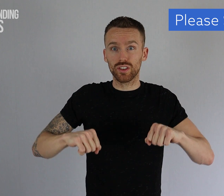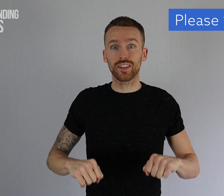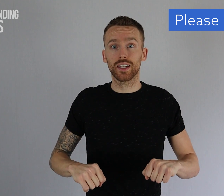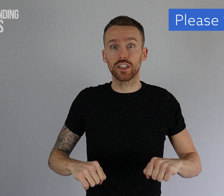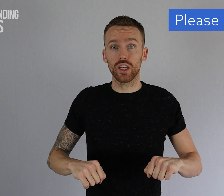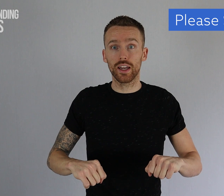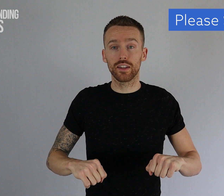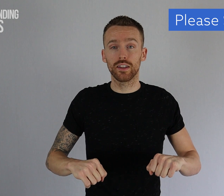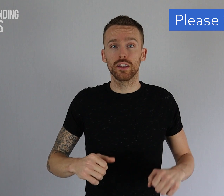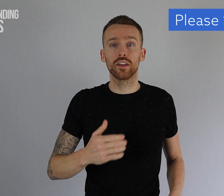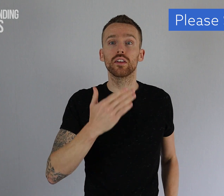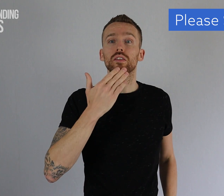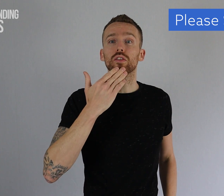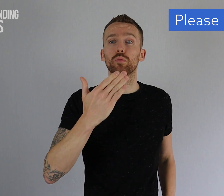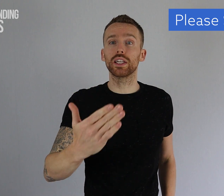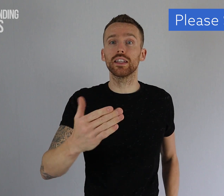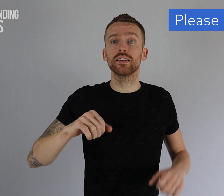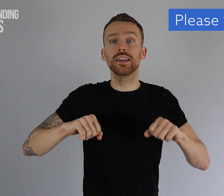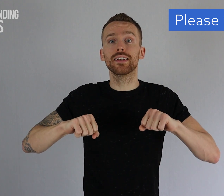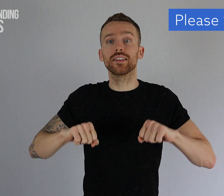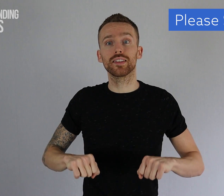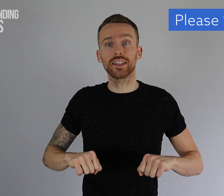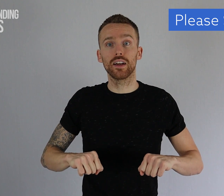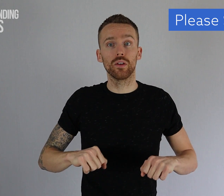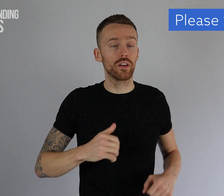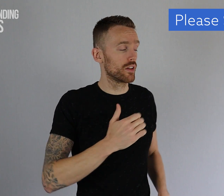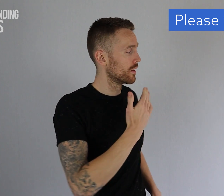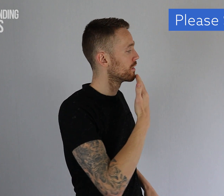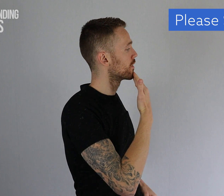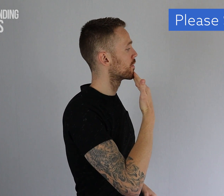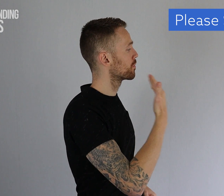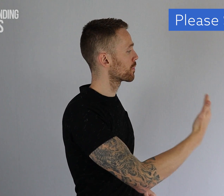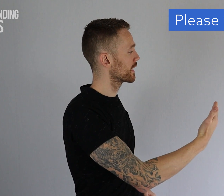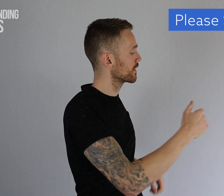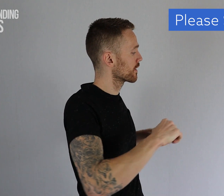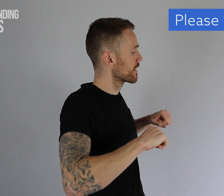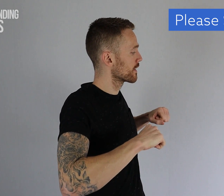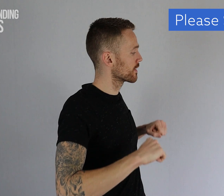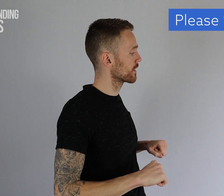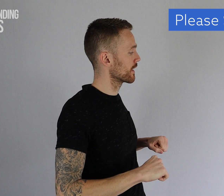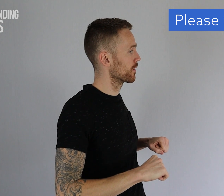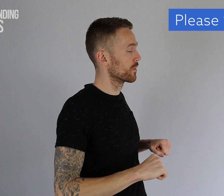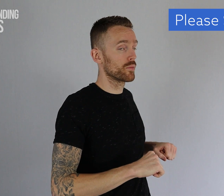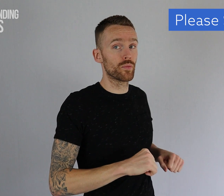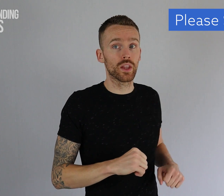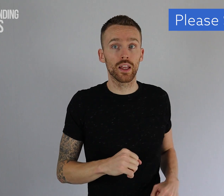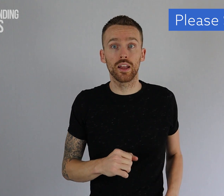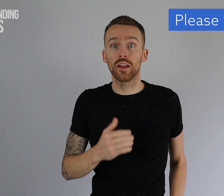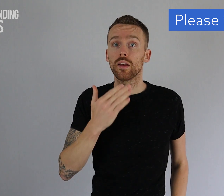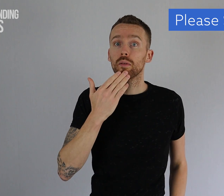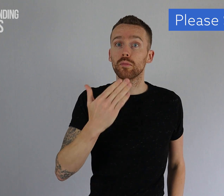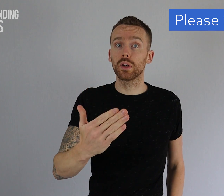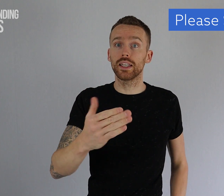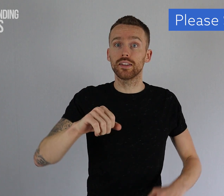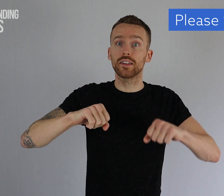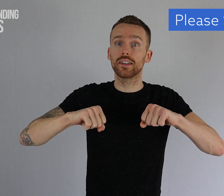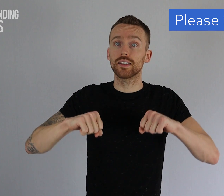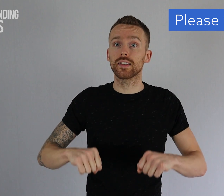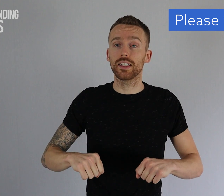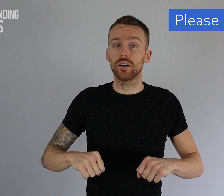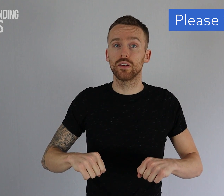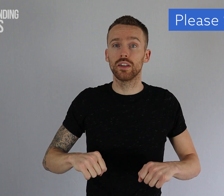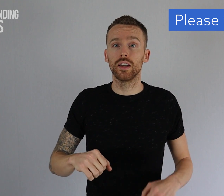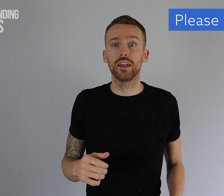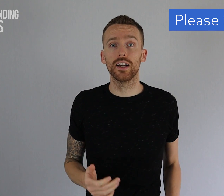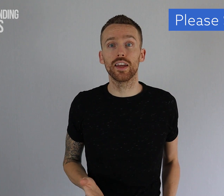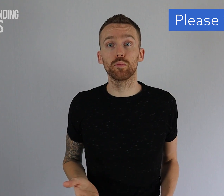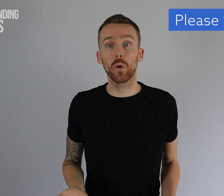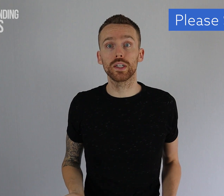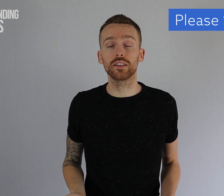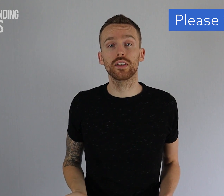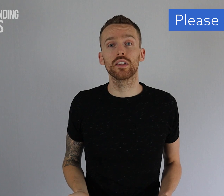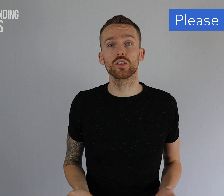sitting in a chair. So please sit down. Please sit down. Please sit down. And then point